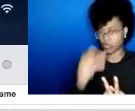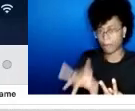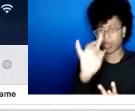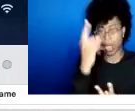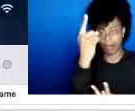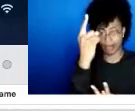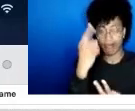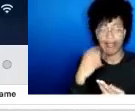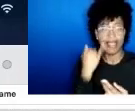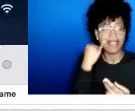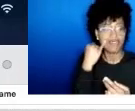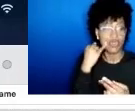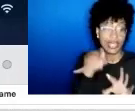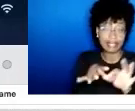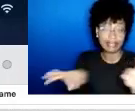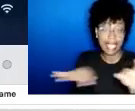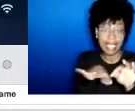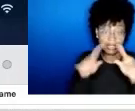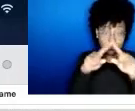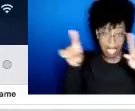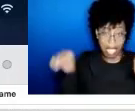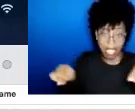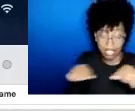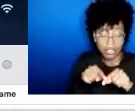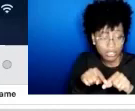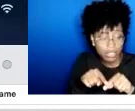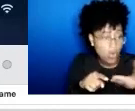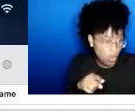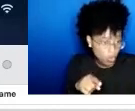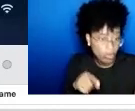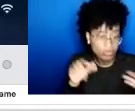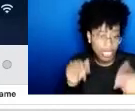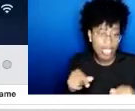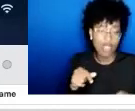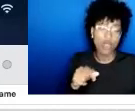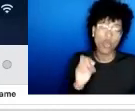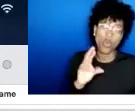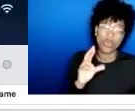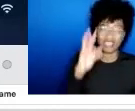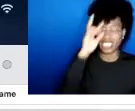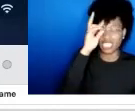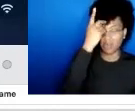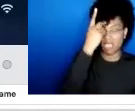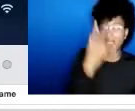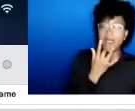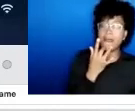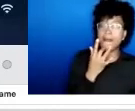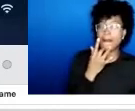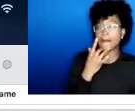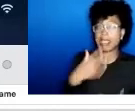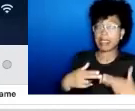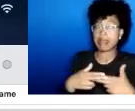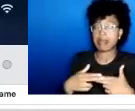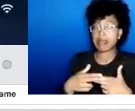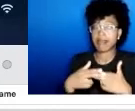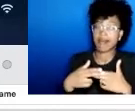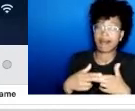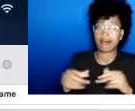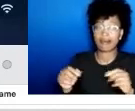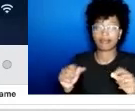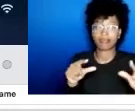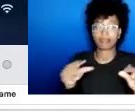07:07:37 will look like this, but you can still have an option to decide, nah,